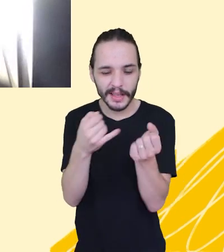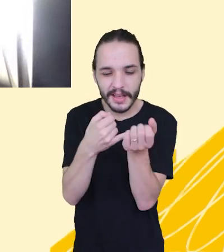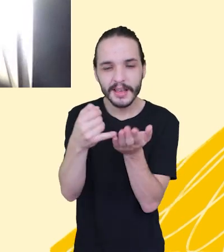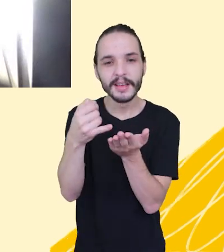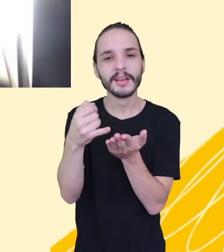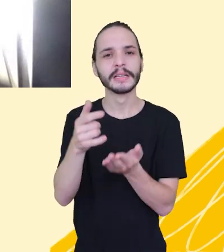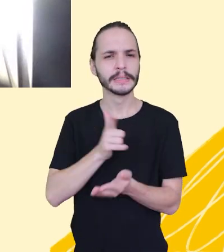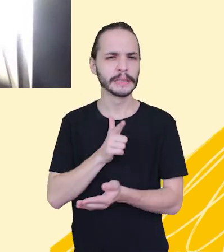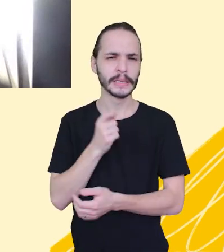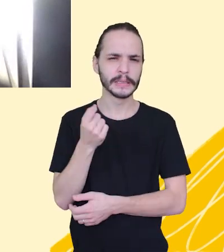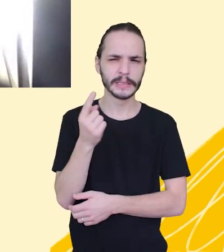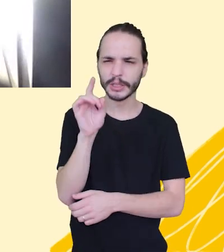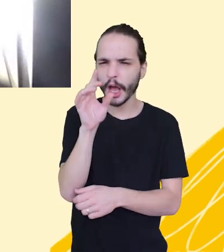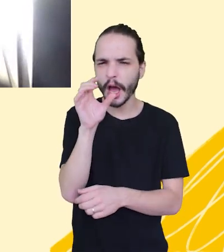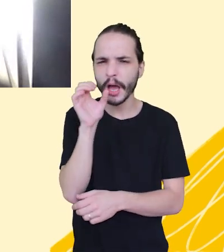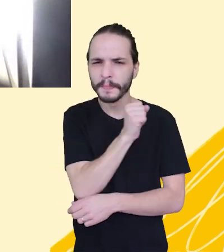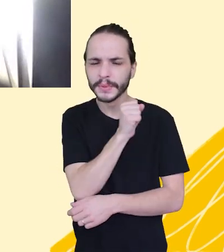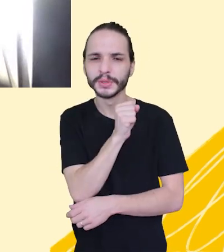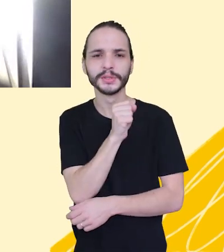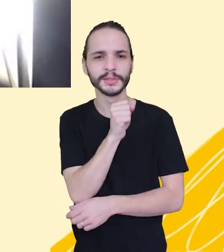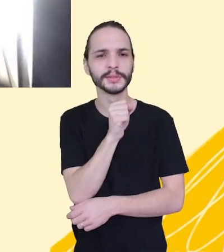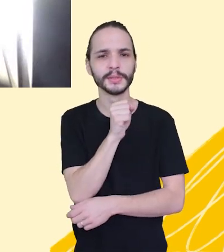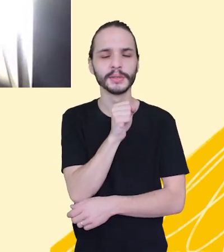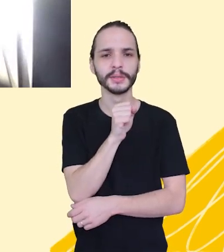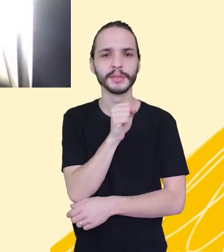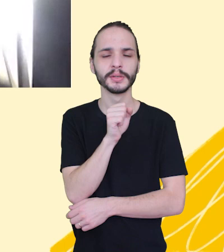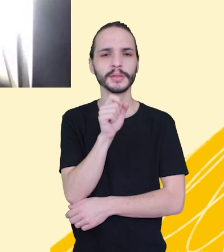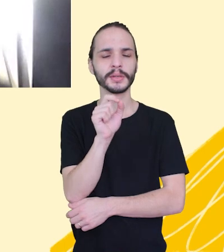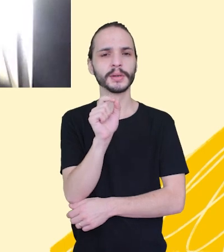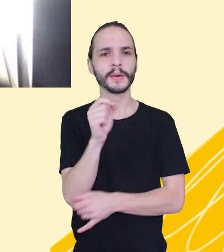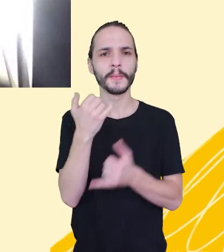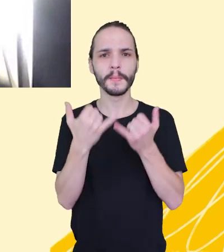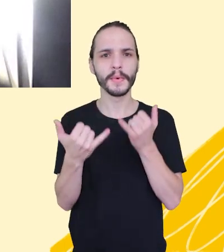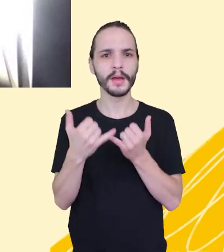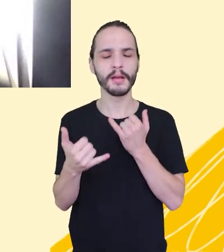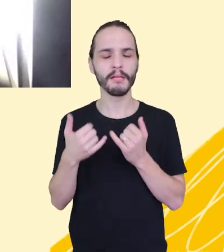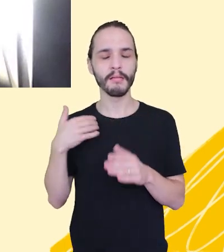and it sounds like you go in the bar before the song starts itself.